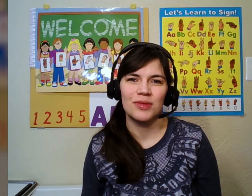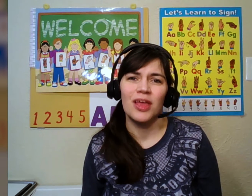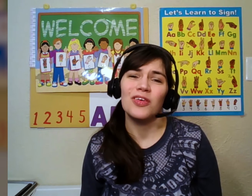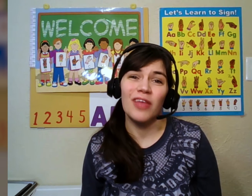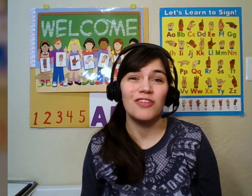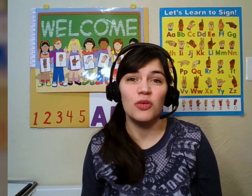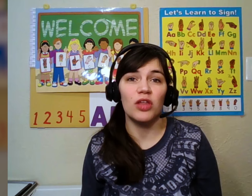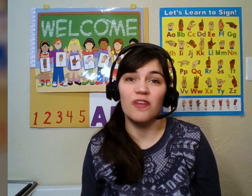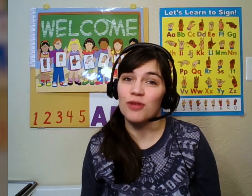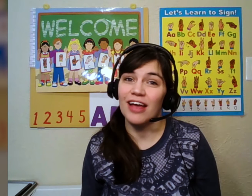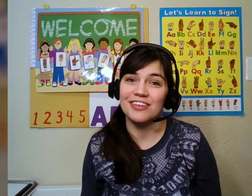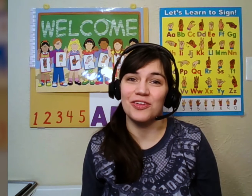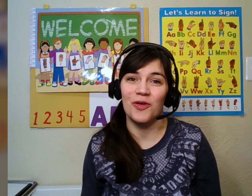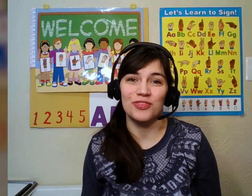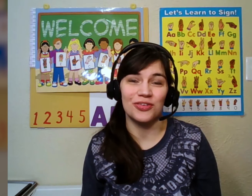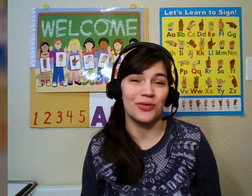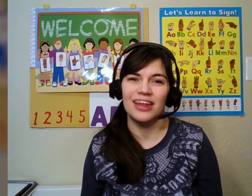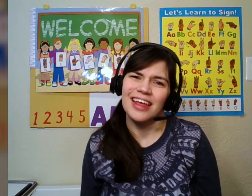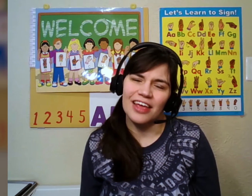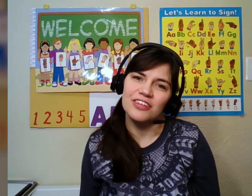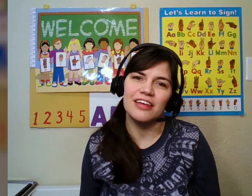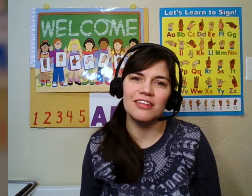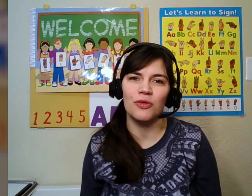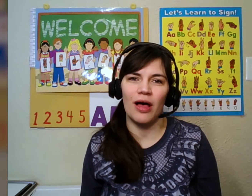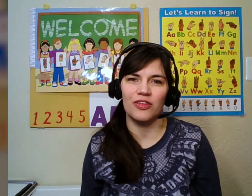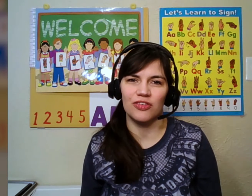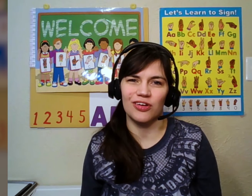You'll have to do a lot of practice at home, too. It'll take a little while to